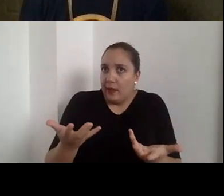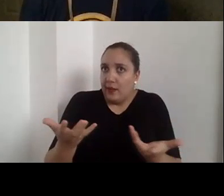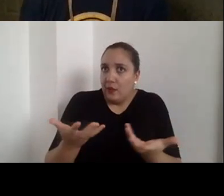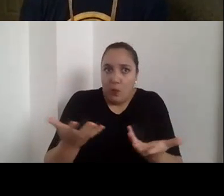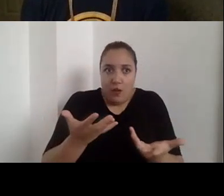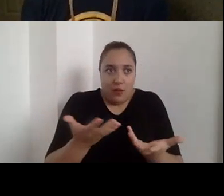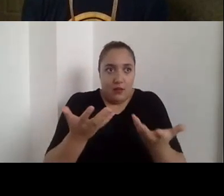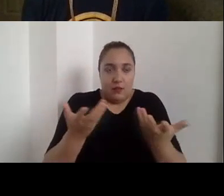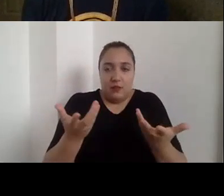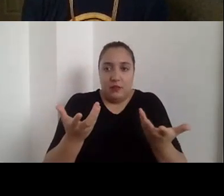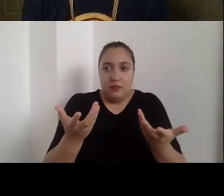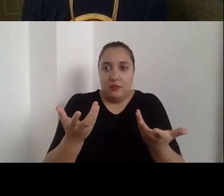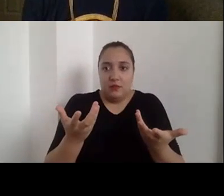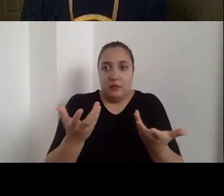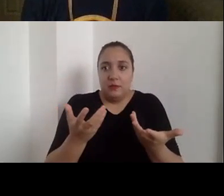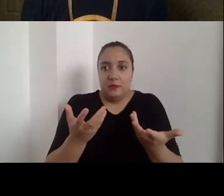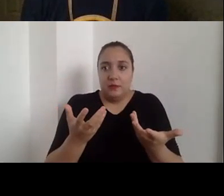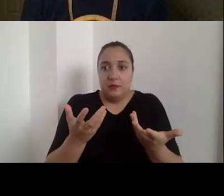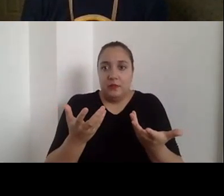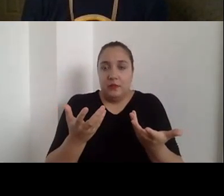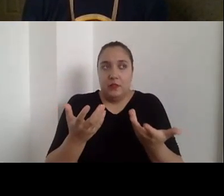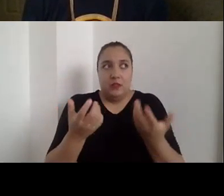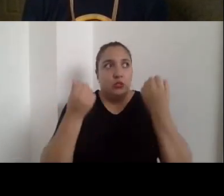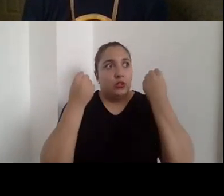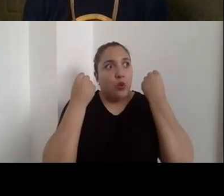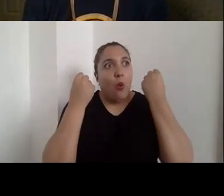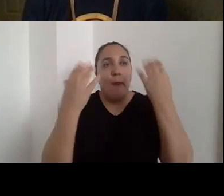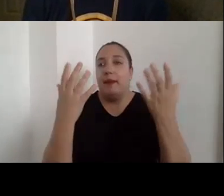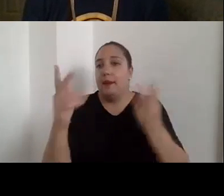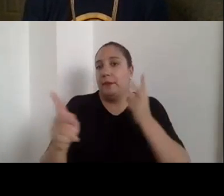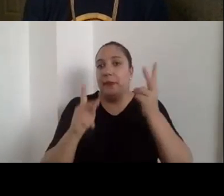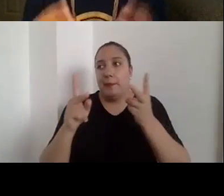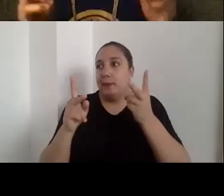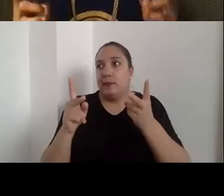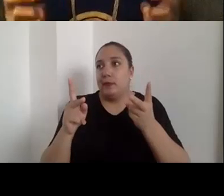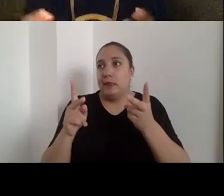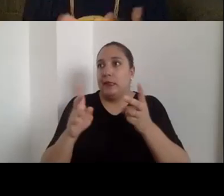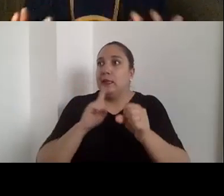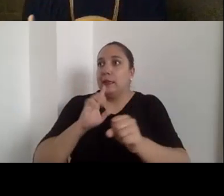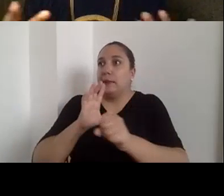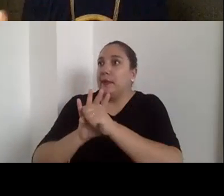So many of us are committed to finding some version of